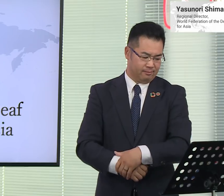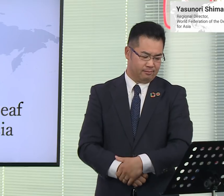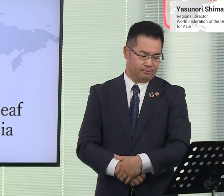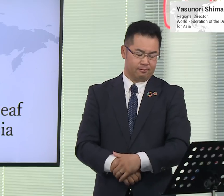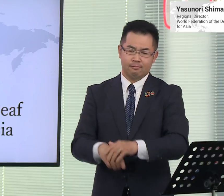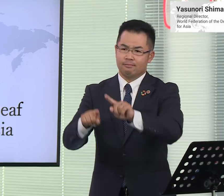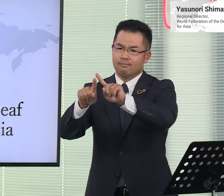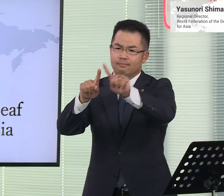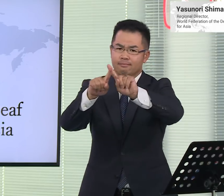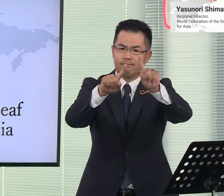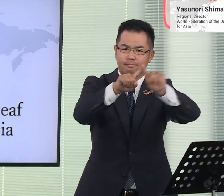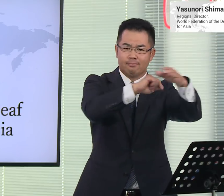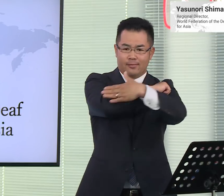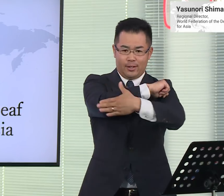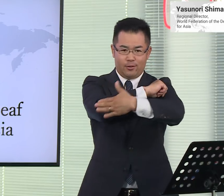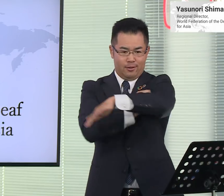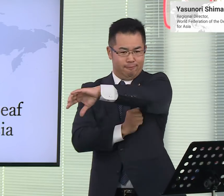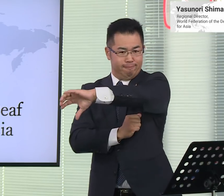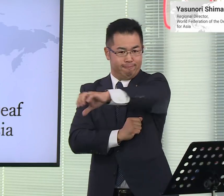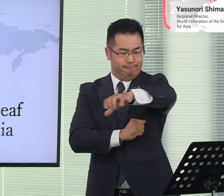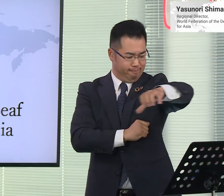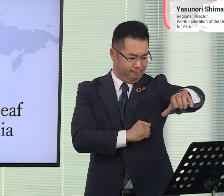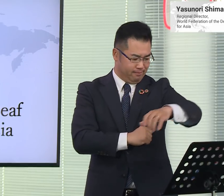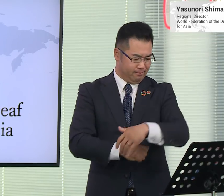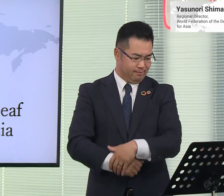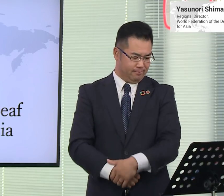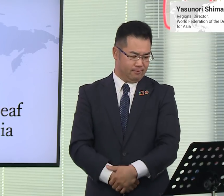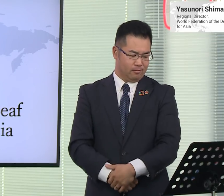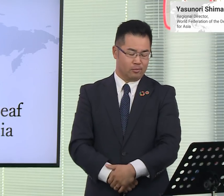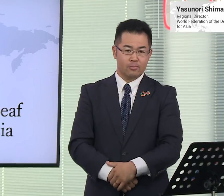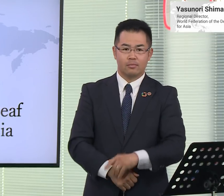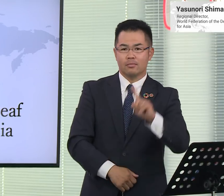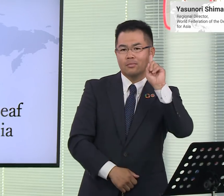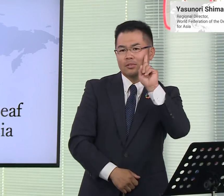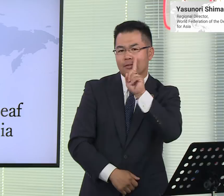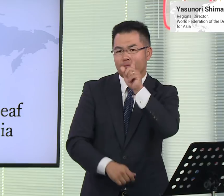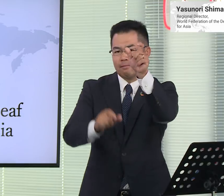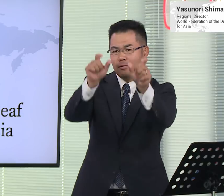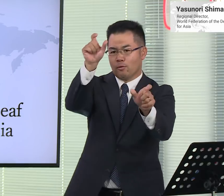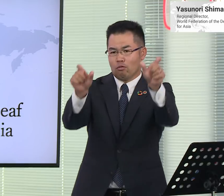here with us today, as well as representatives from Asian Deaf